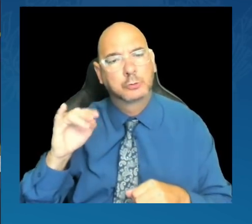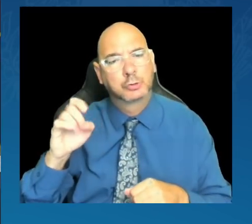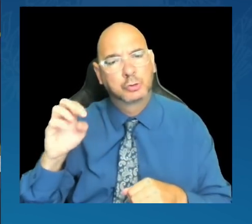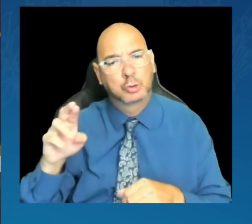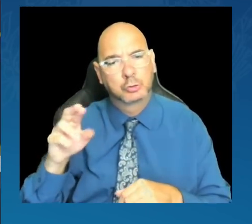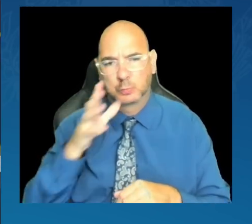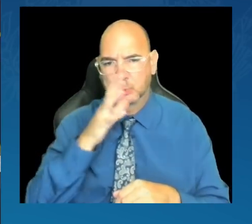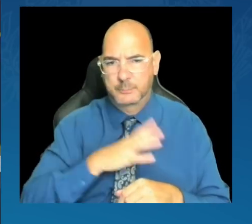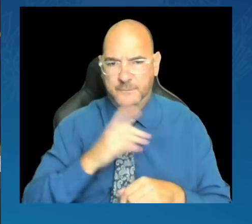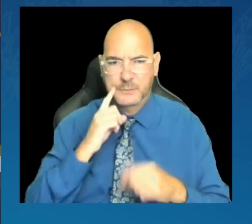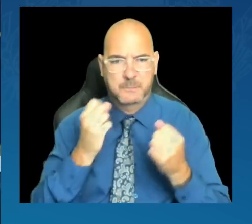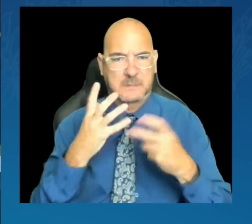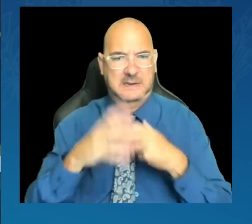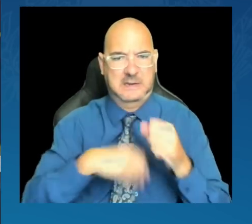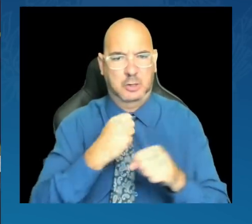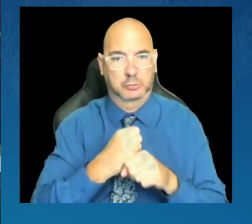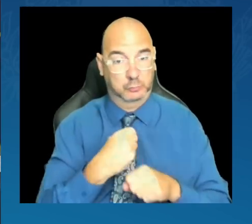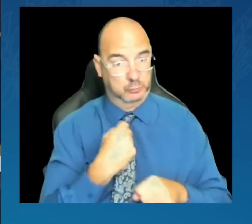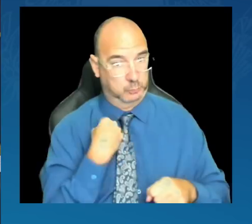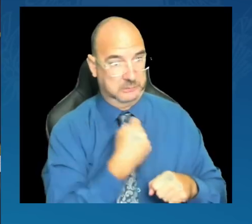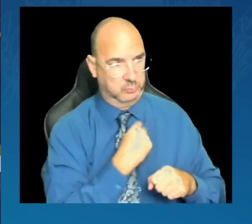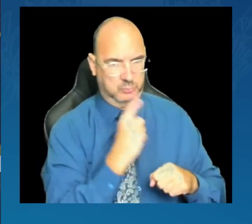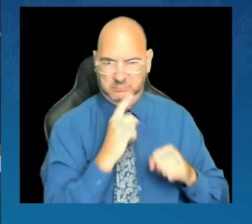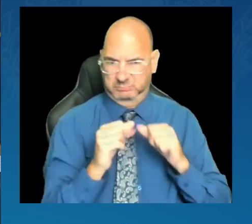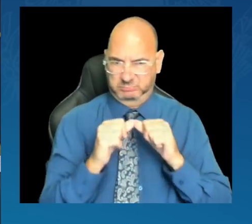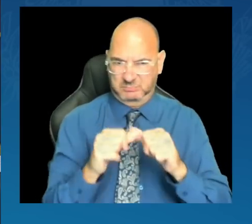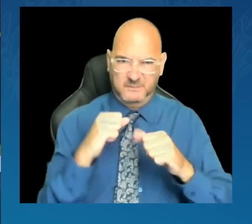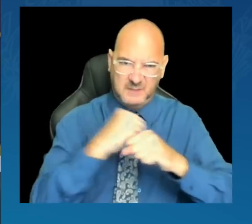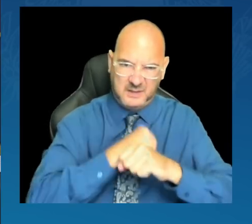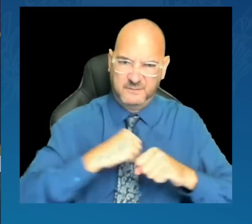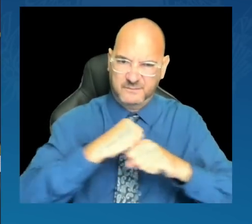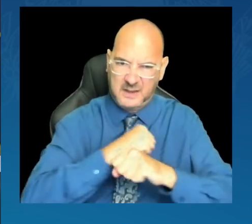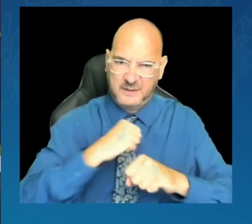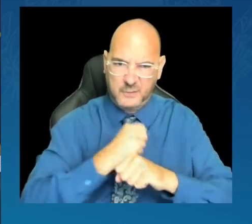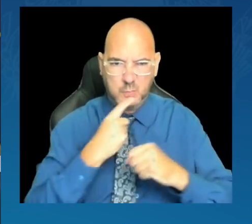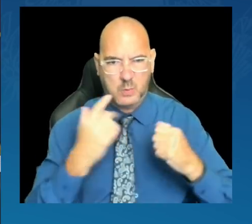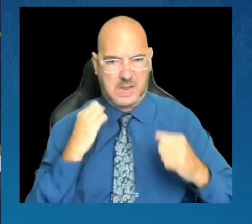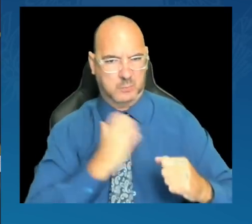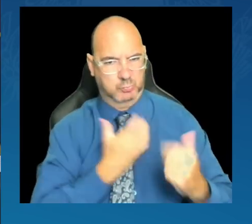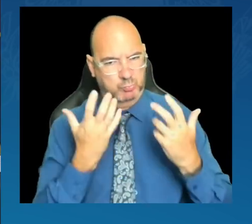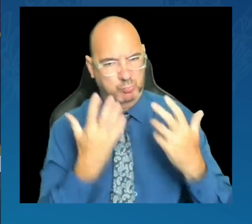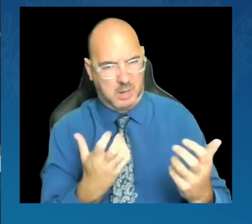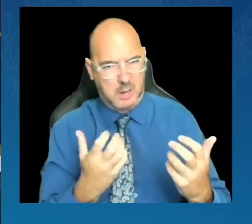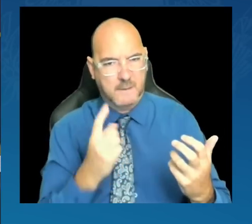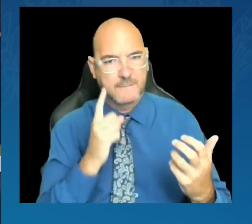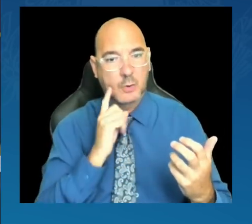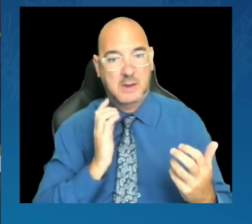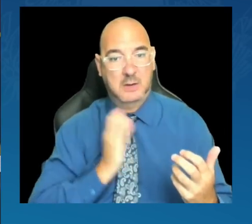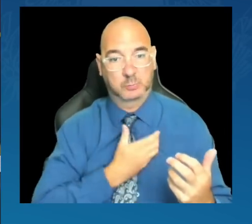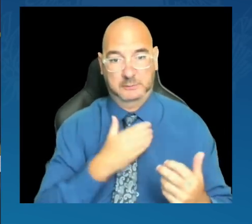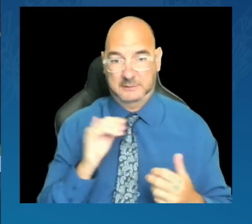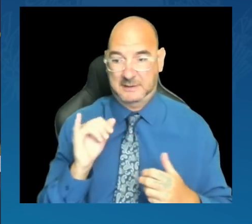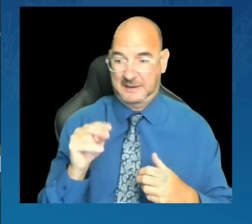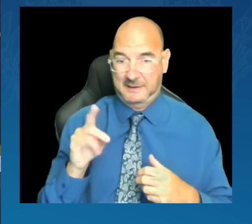which is for the Indiana legislature to leave private medical decisions to Hoosiers